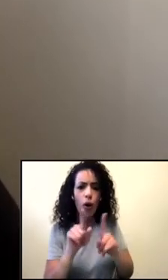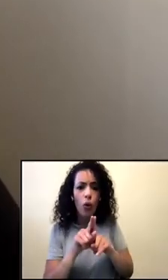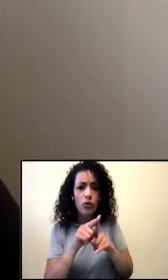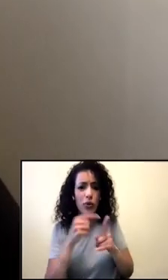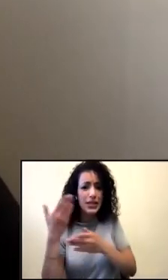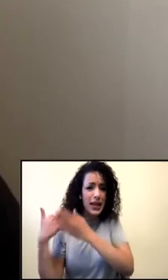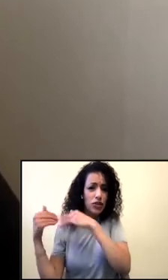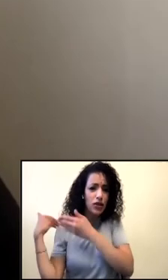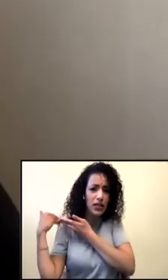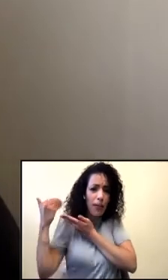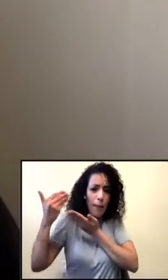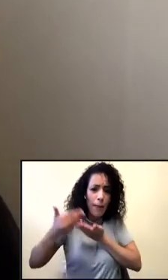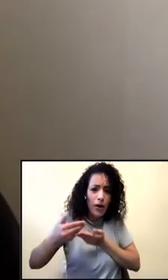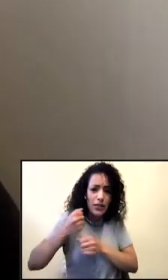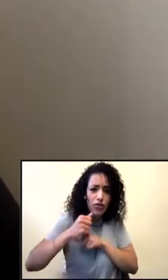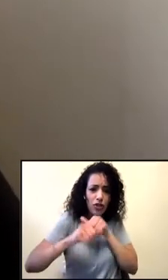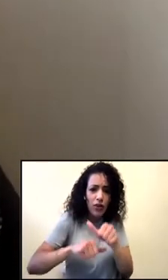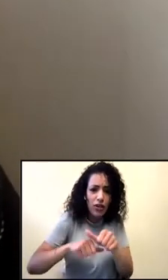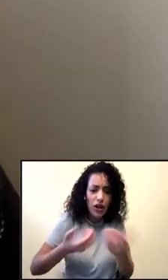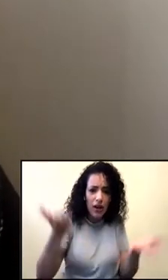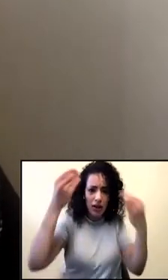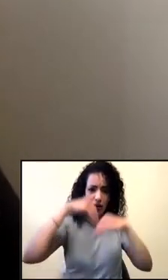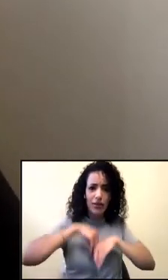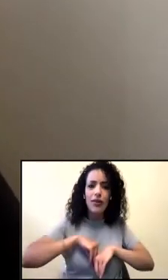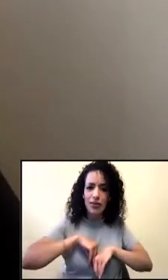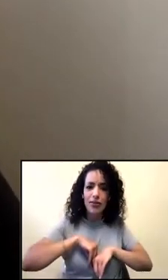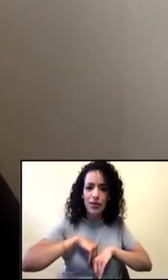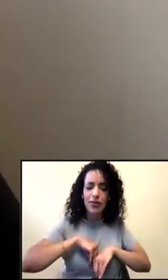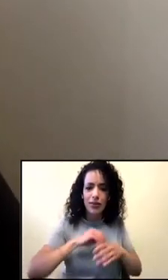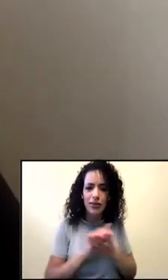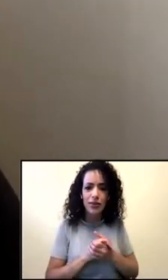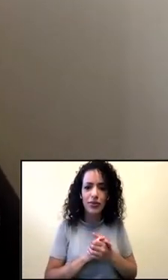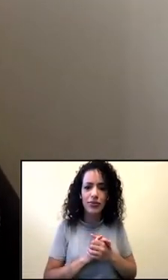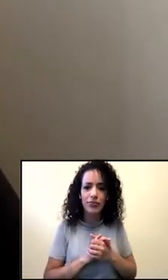saw, even though the elders obviously people, we saw the murmurs as like living archives with